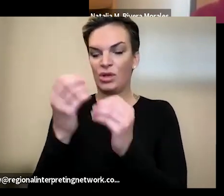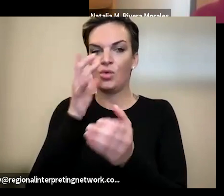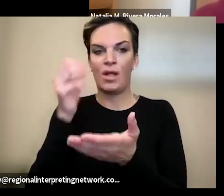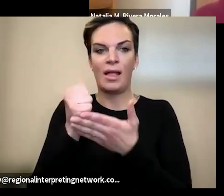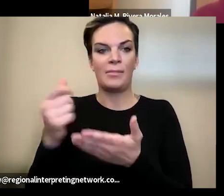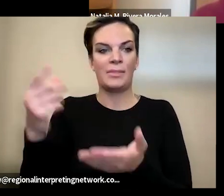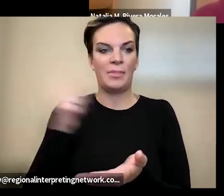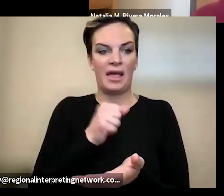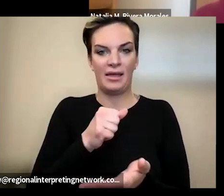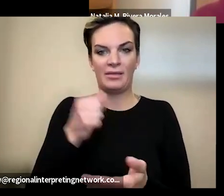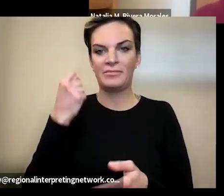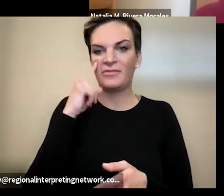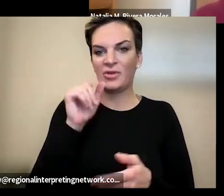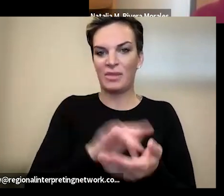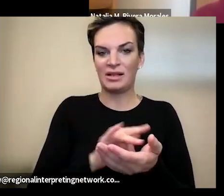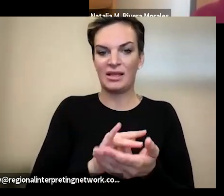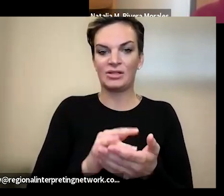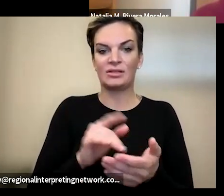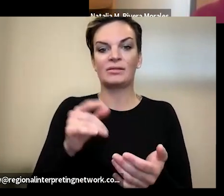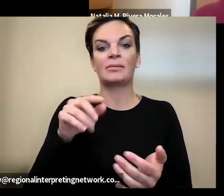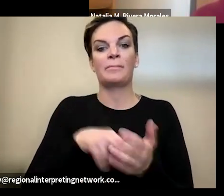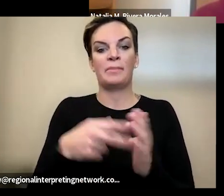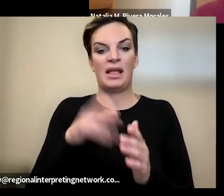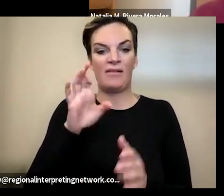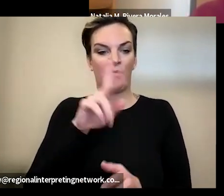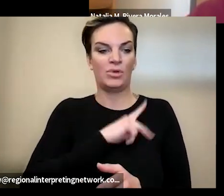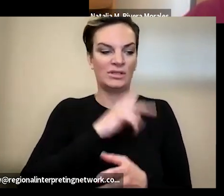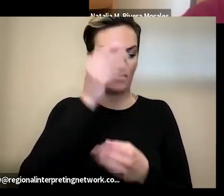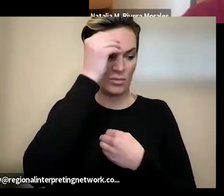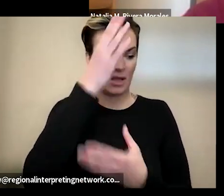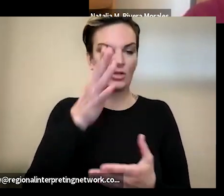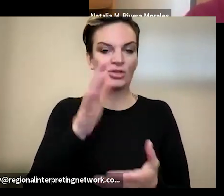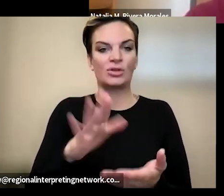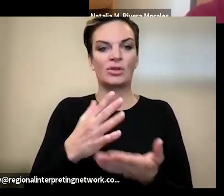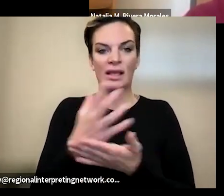have to submit a lot of personal information, you know your salary, your income, a lot, just